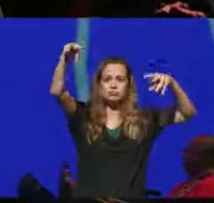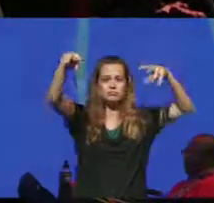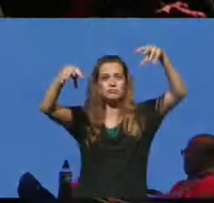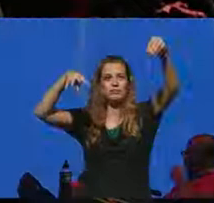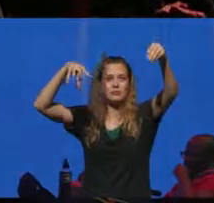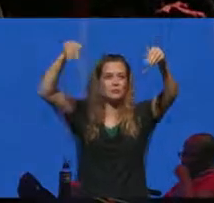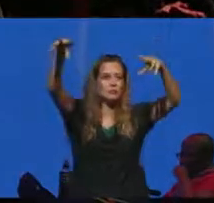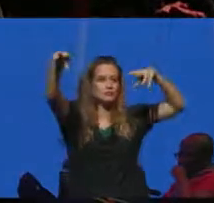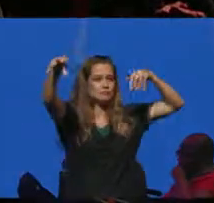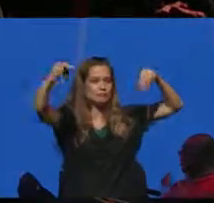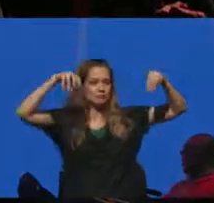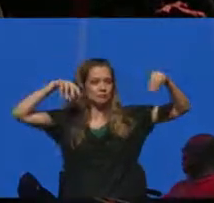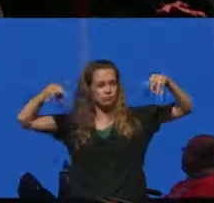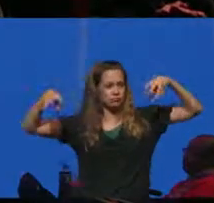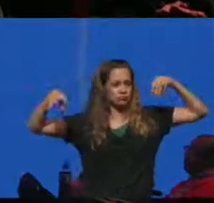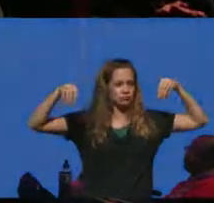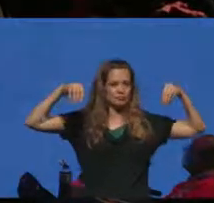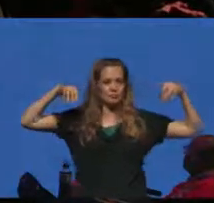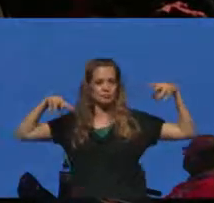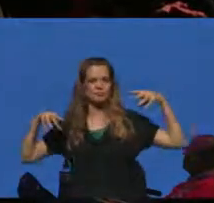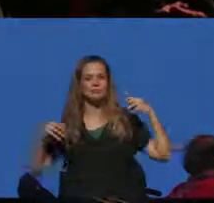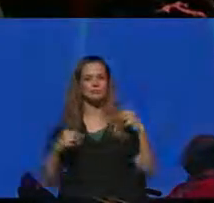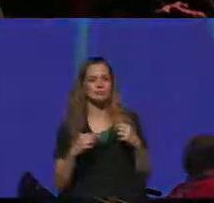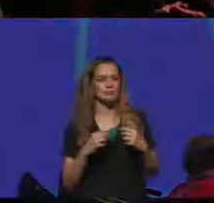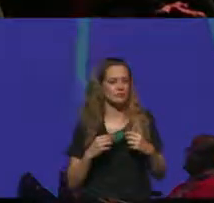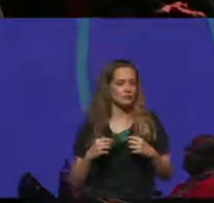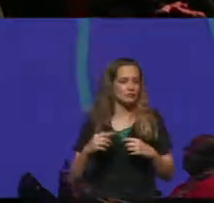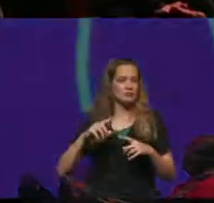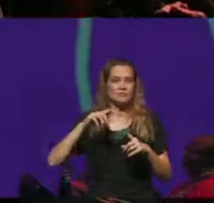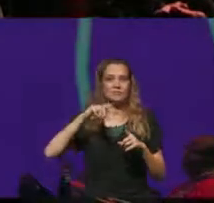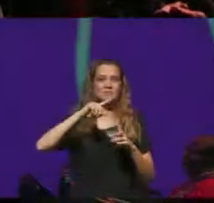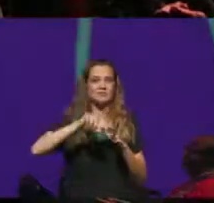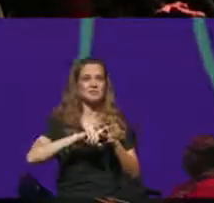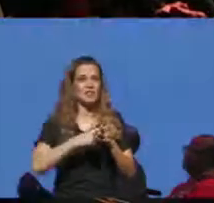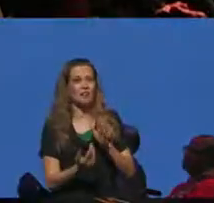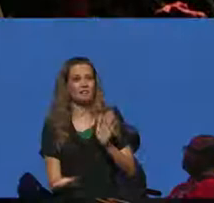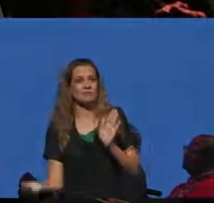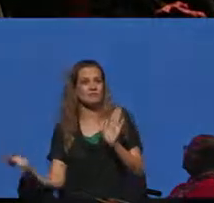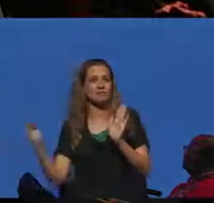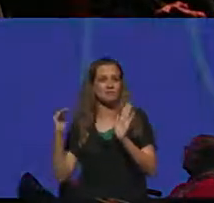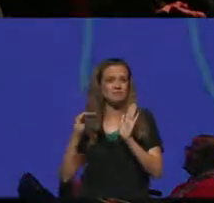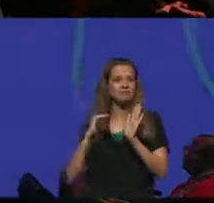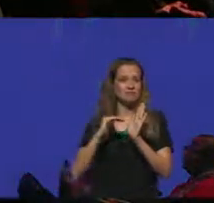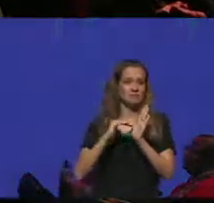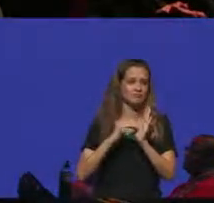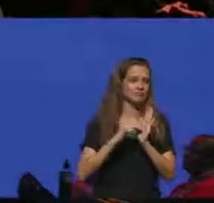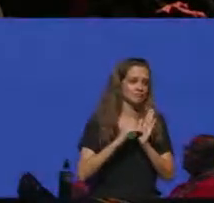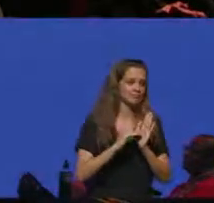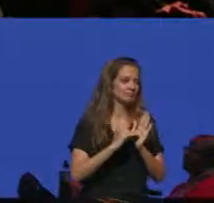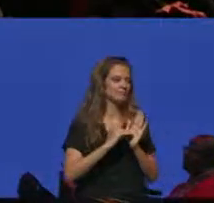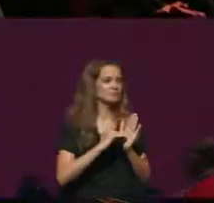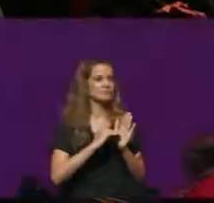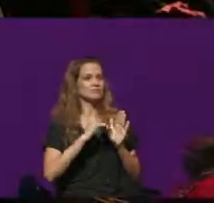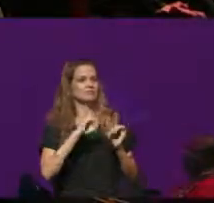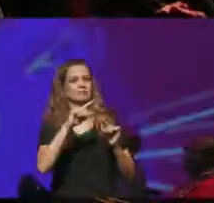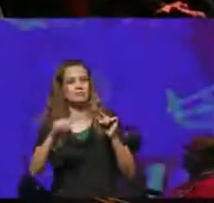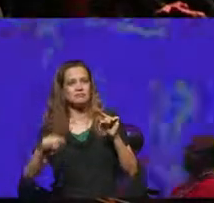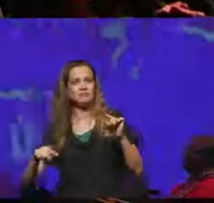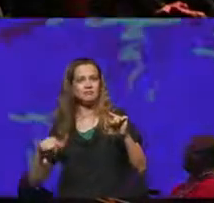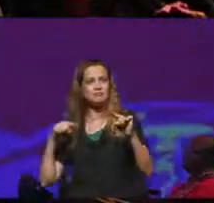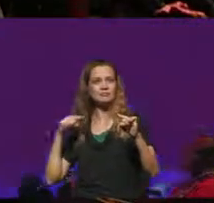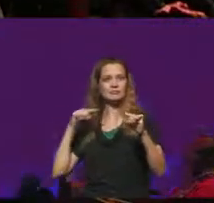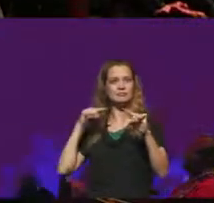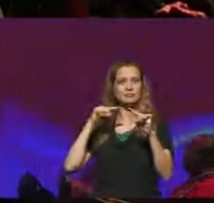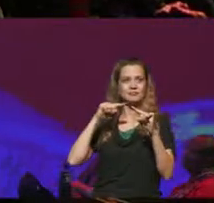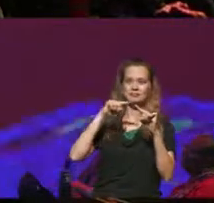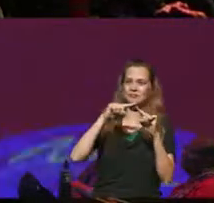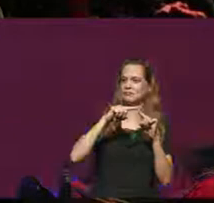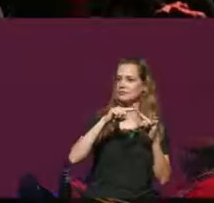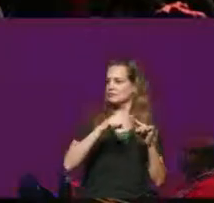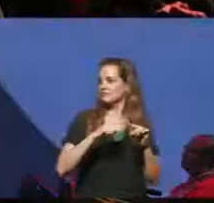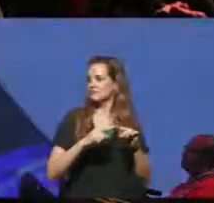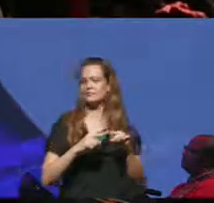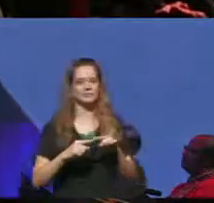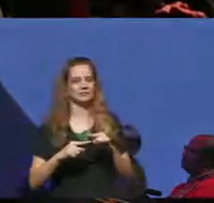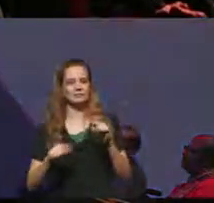And then back to beginning and then back to beginning BB beginning baby beginning